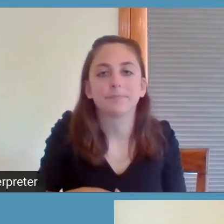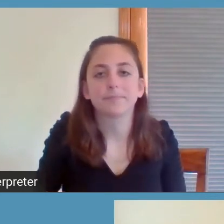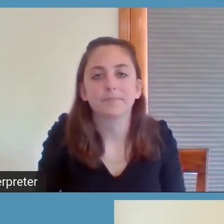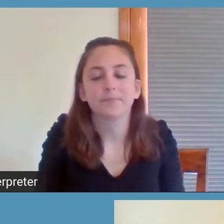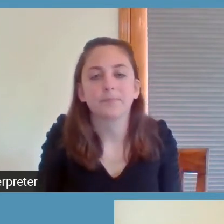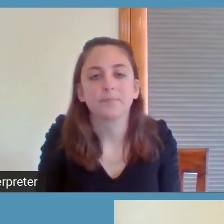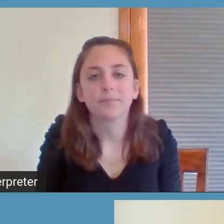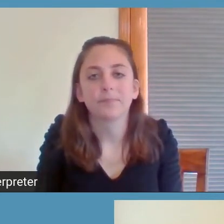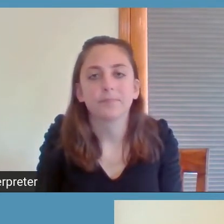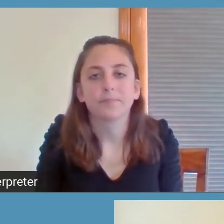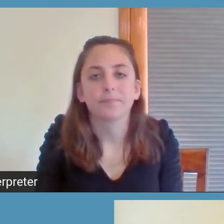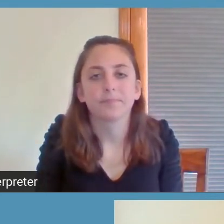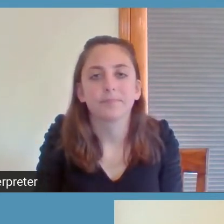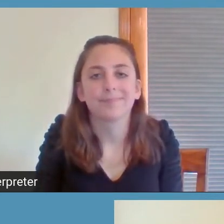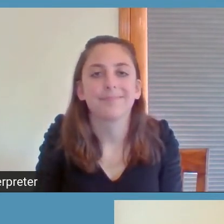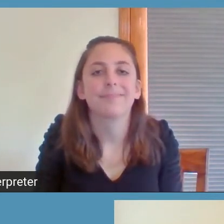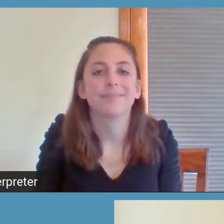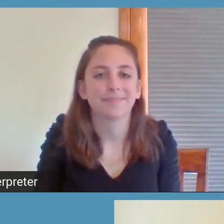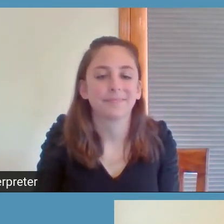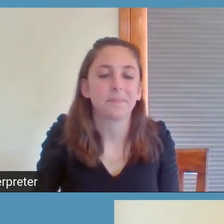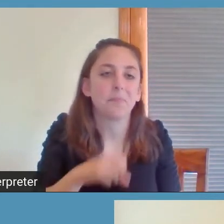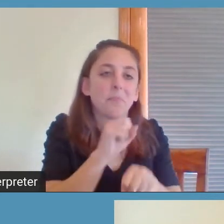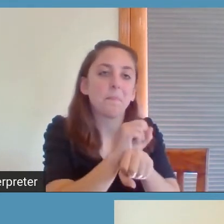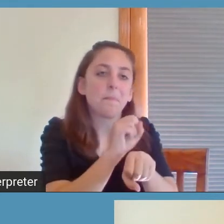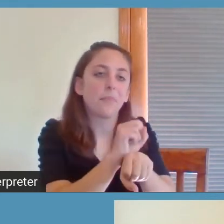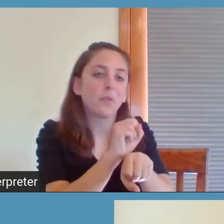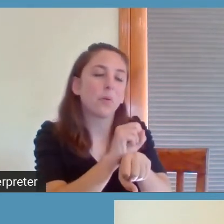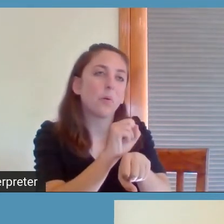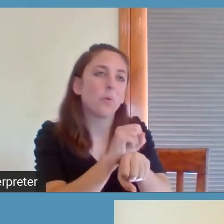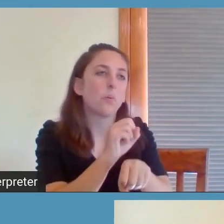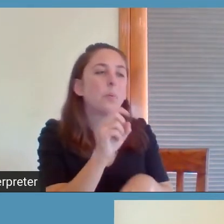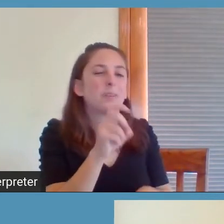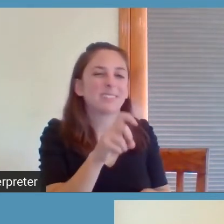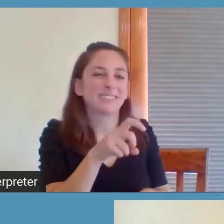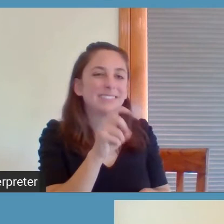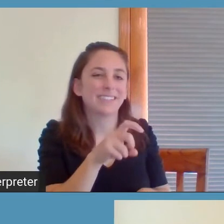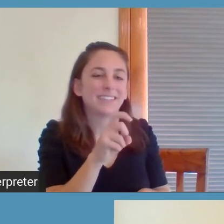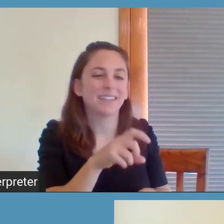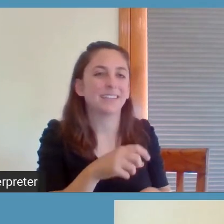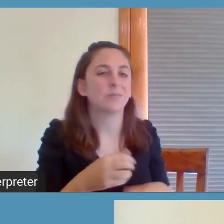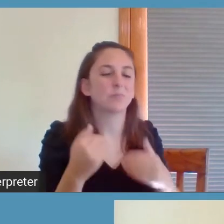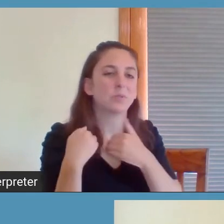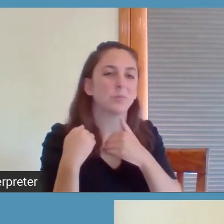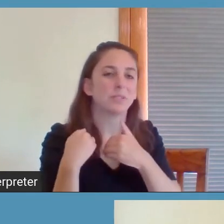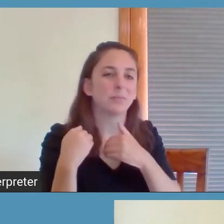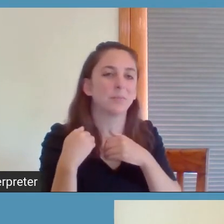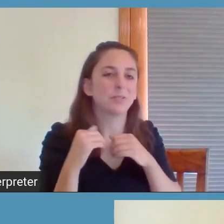it's a workflow yeah so getting the workflow down can especially the first time out can